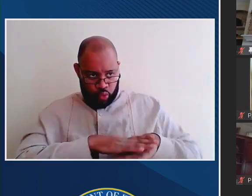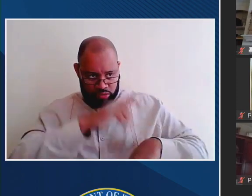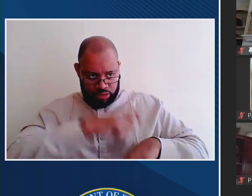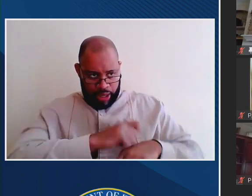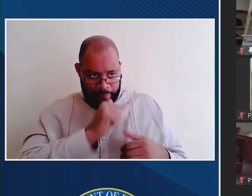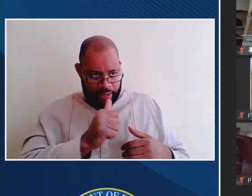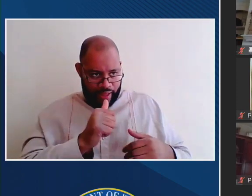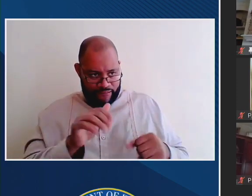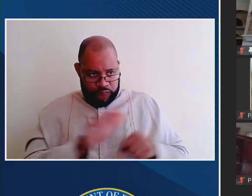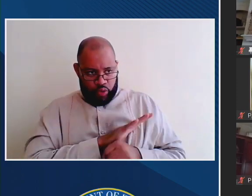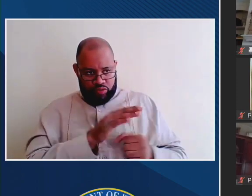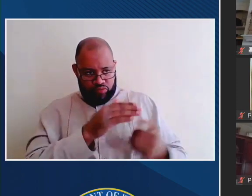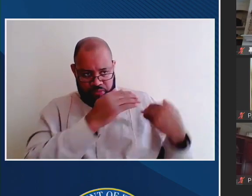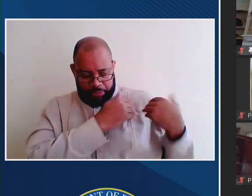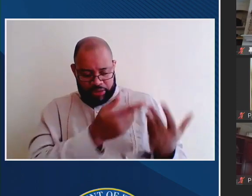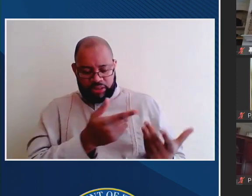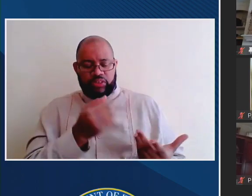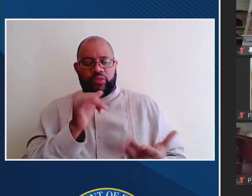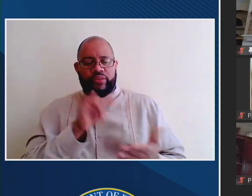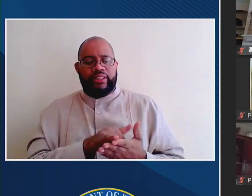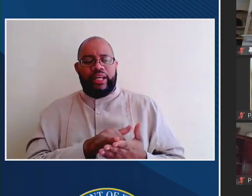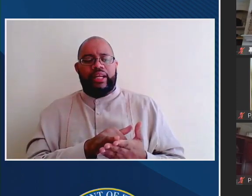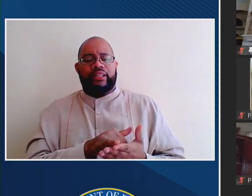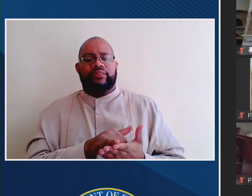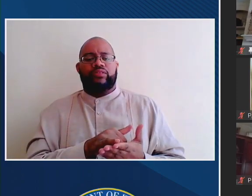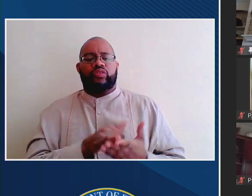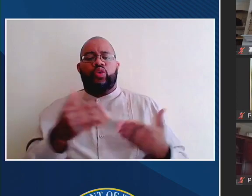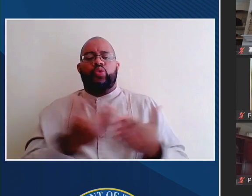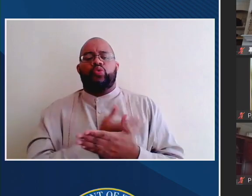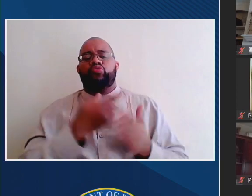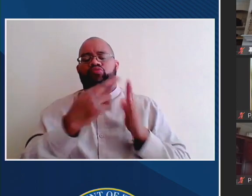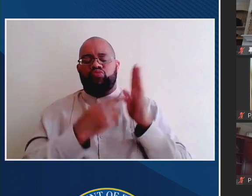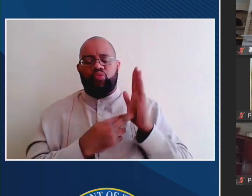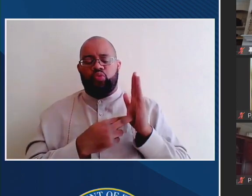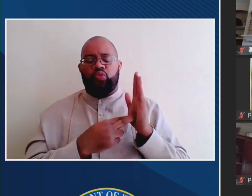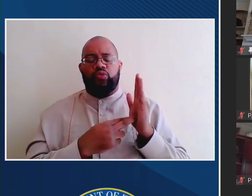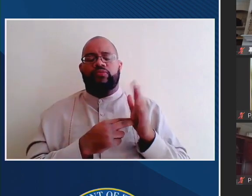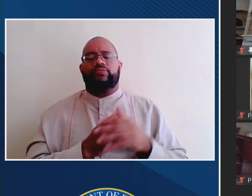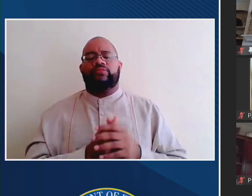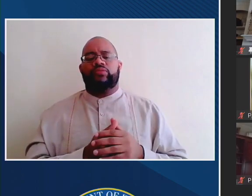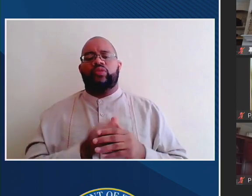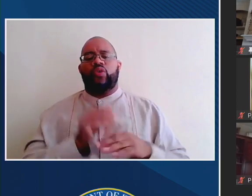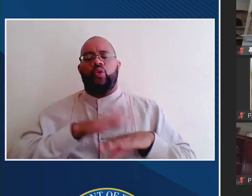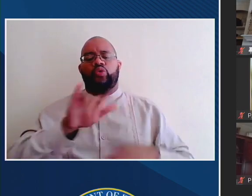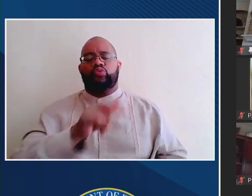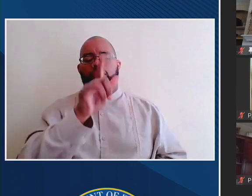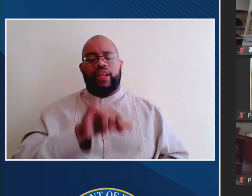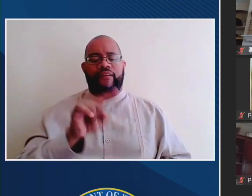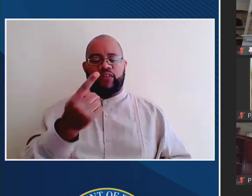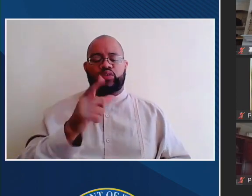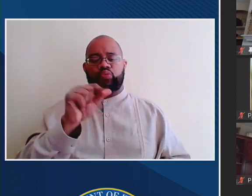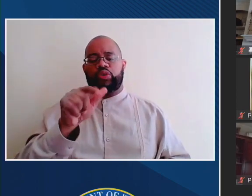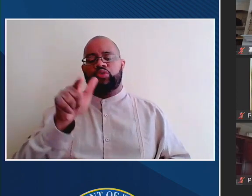error and therefore that new regulation, effective on July 1st, 2024, would prevent